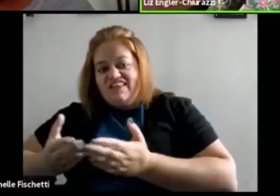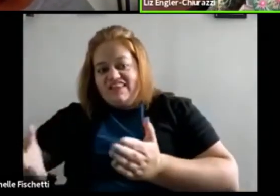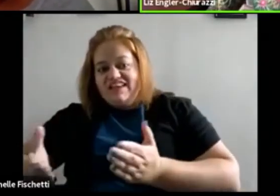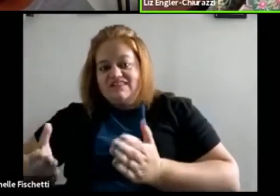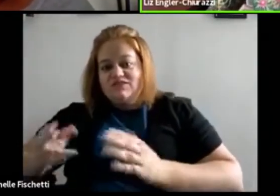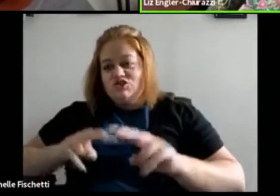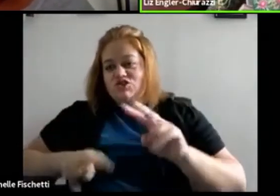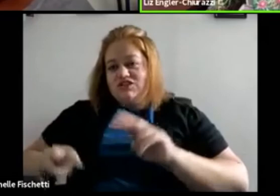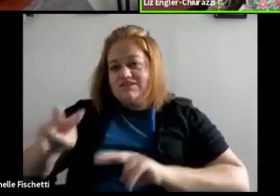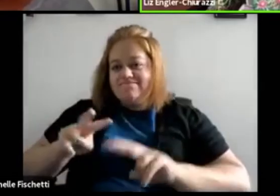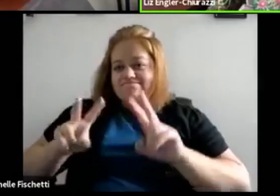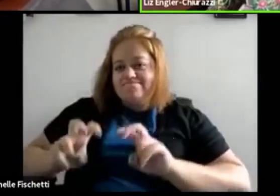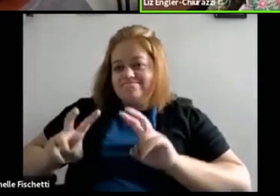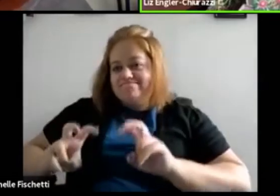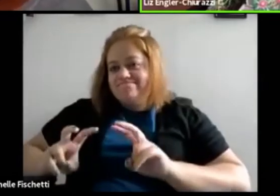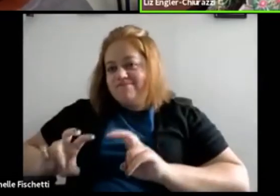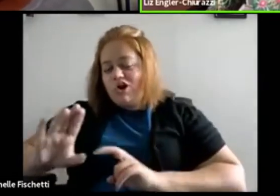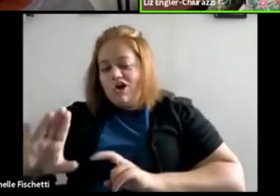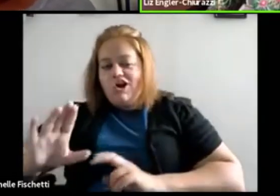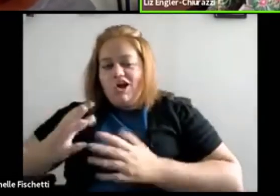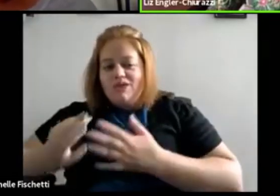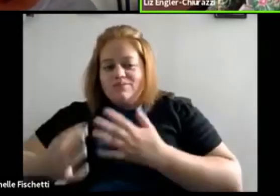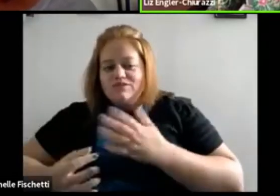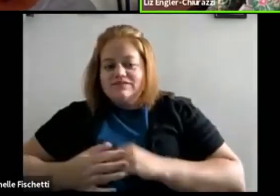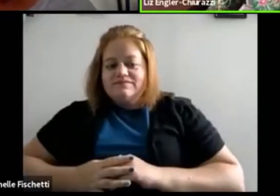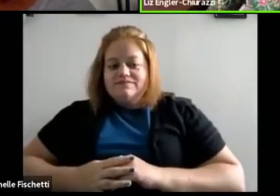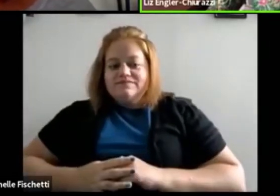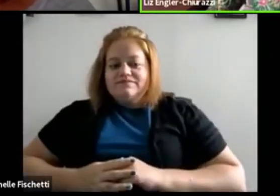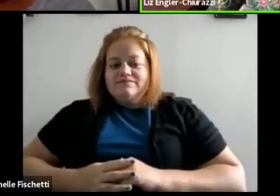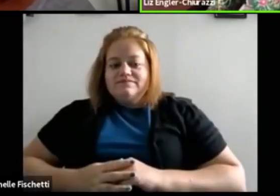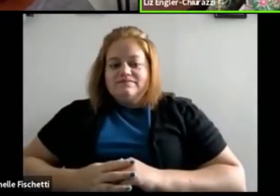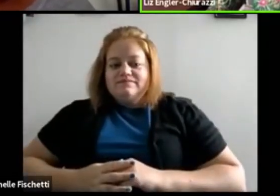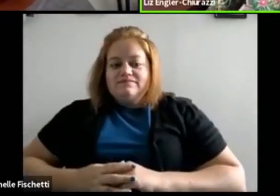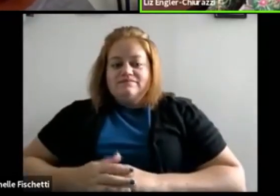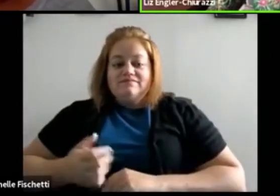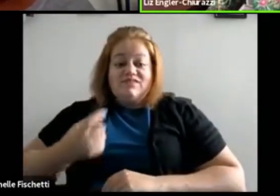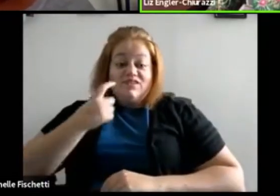possibility as well and then just a few months ago she said she was interested